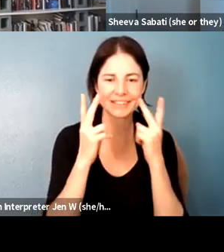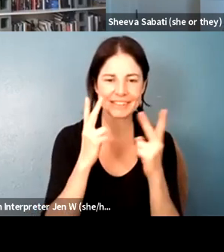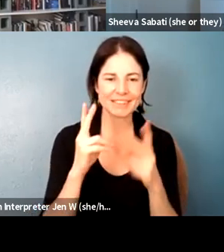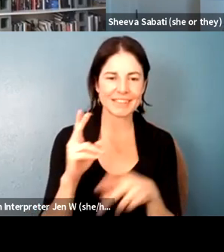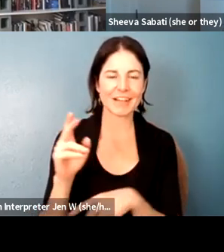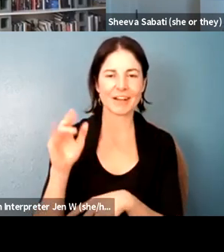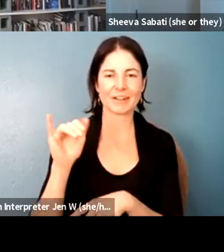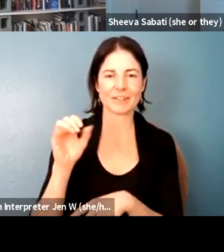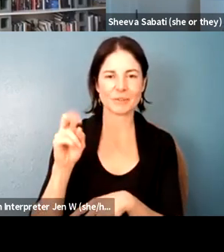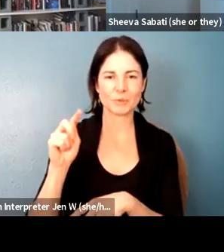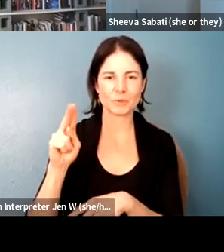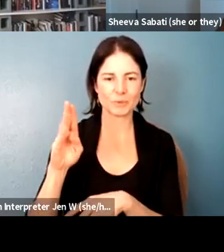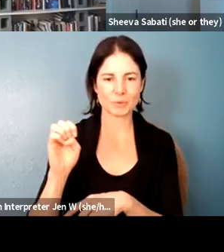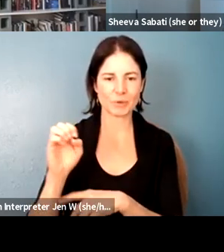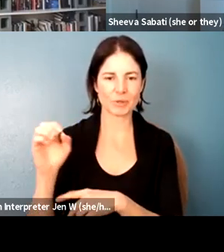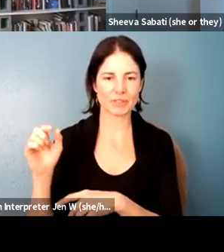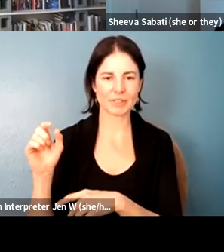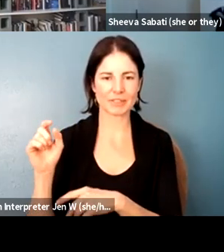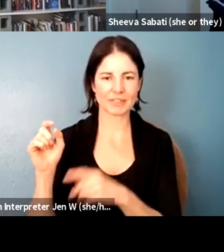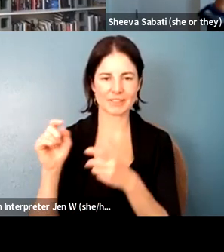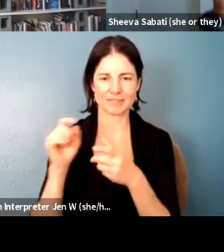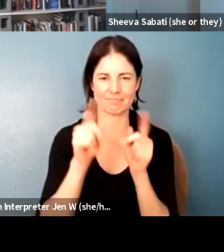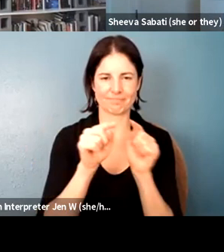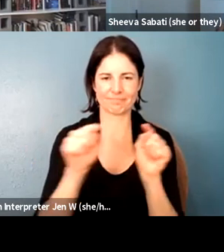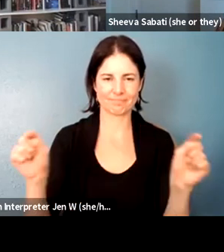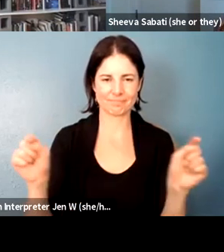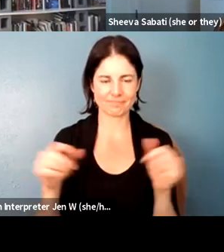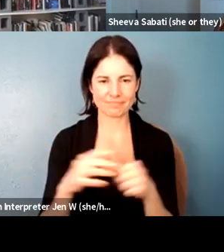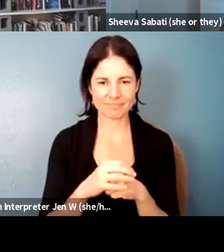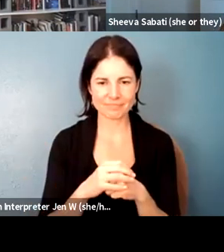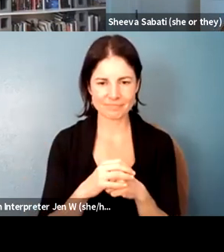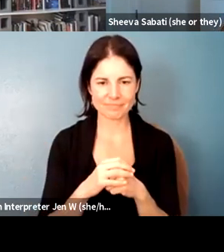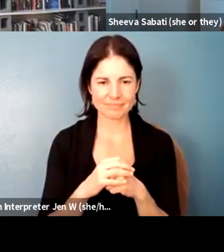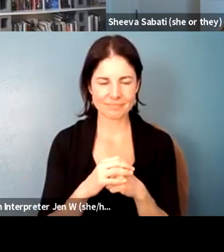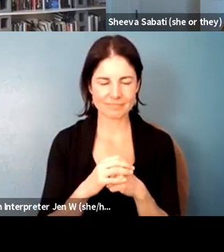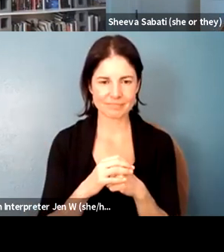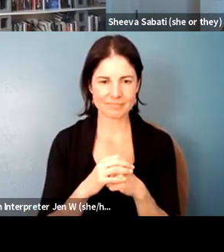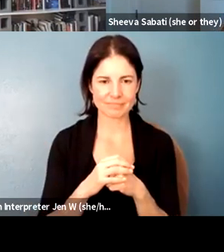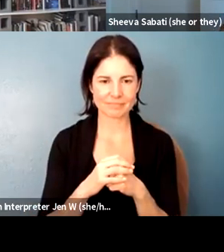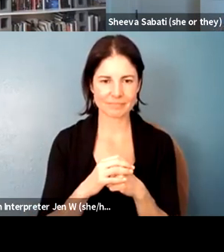And I think that you know, kind of presence that young people